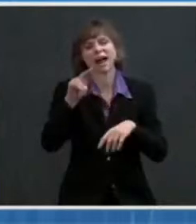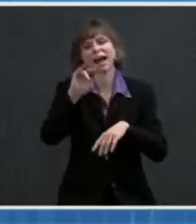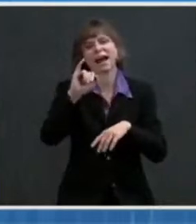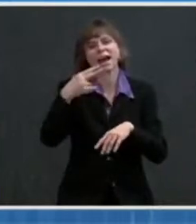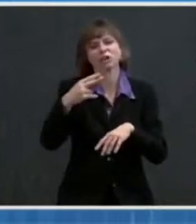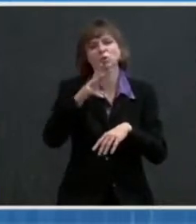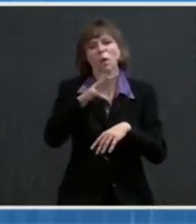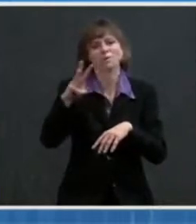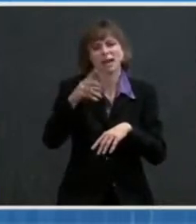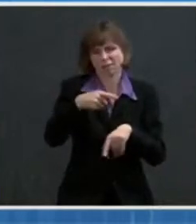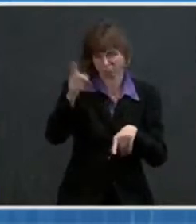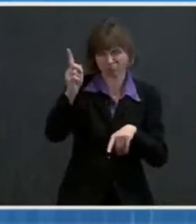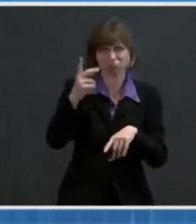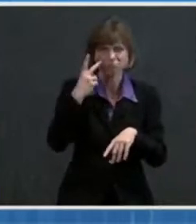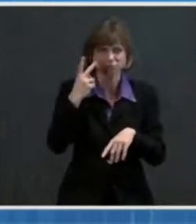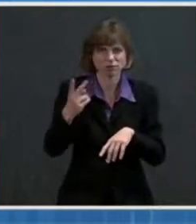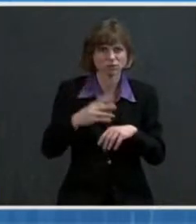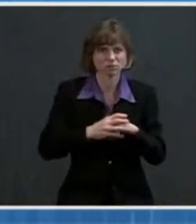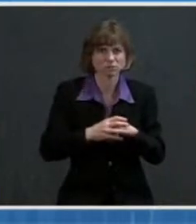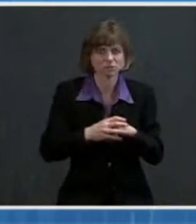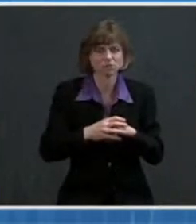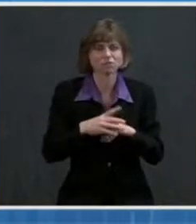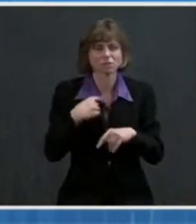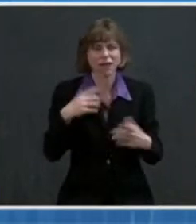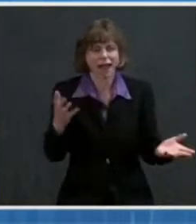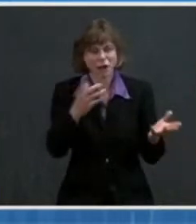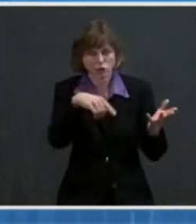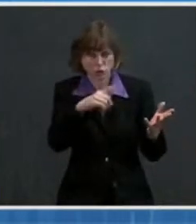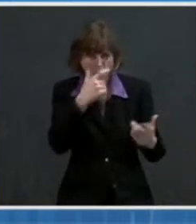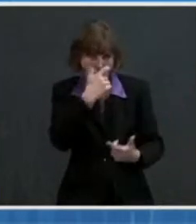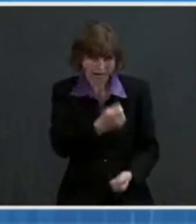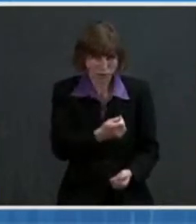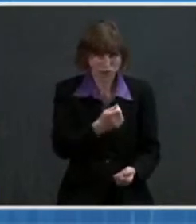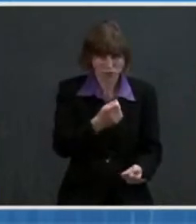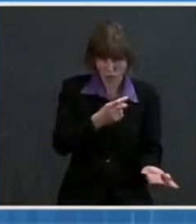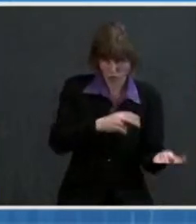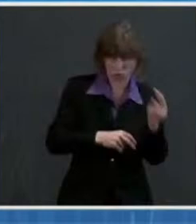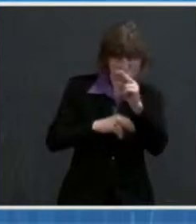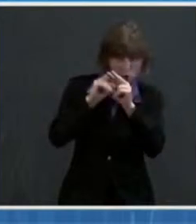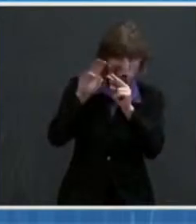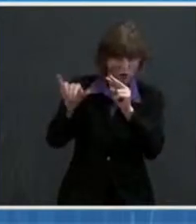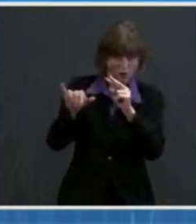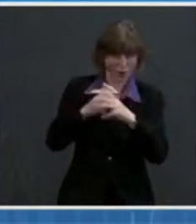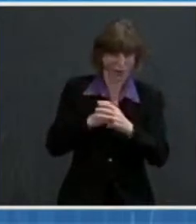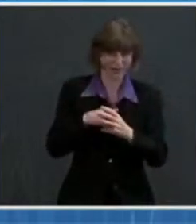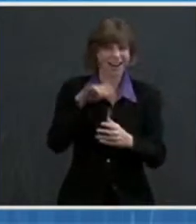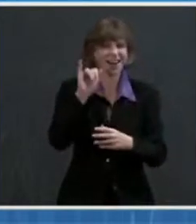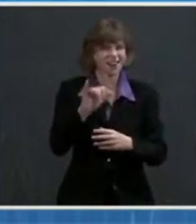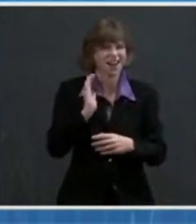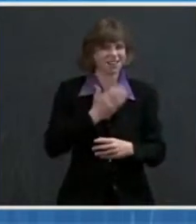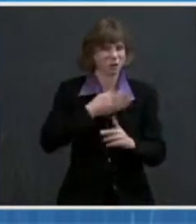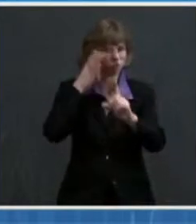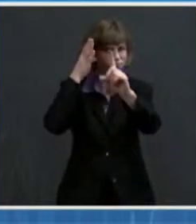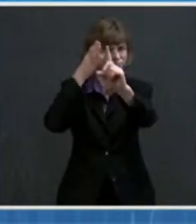PARTNERSHIPS. YOU CAN GET THIS ON THE HIH WEBSITE AND I ENCOURAGE YOU FOR THOSE WITH INTEREST TO TAKE A